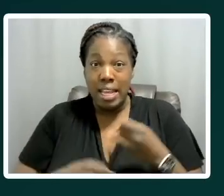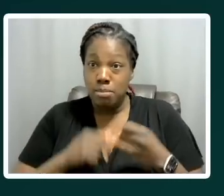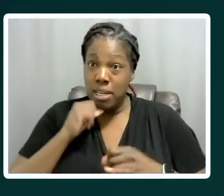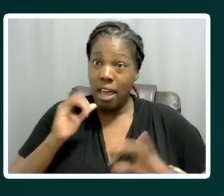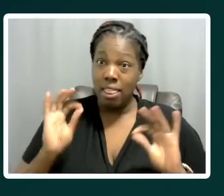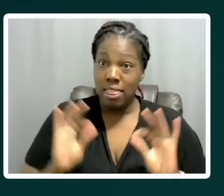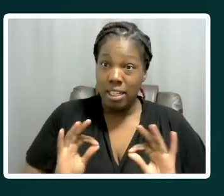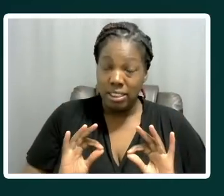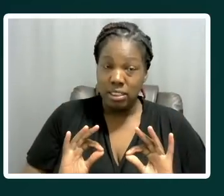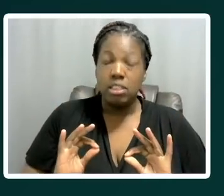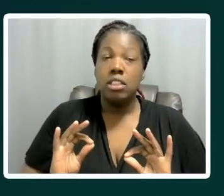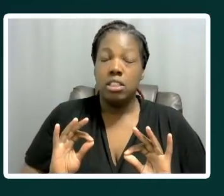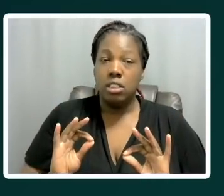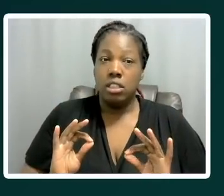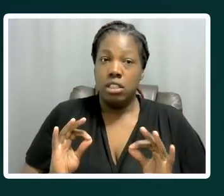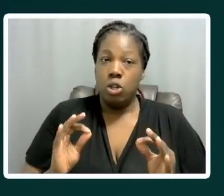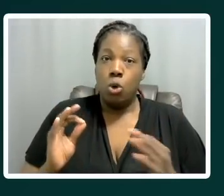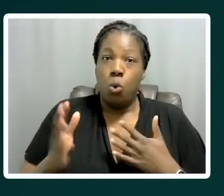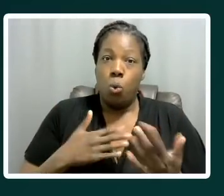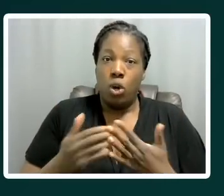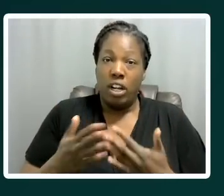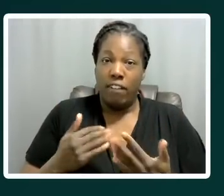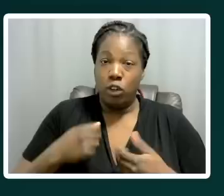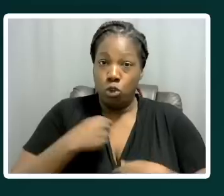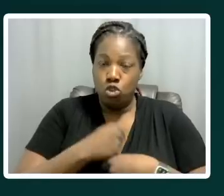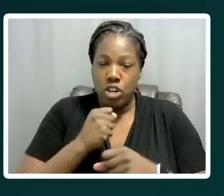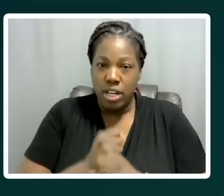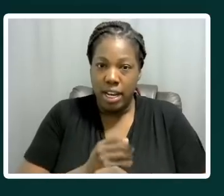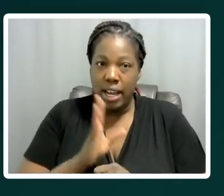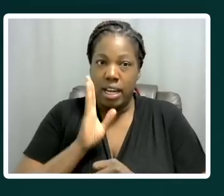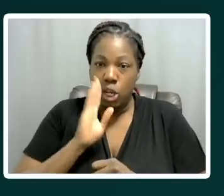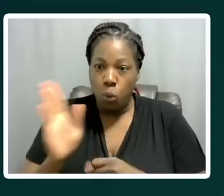making sure that whatever we're creating, it's leaning towards the affordances of this